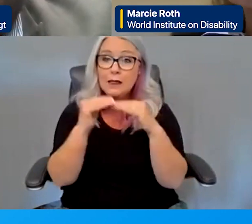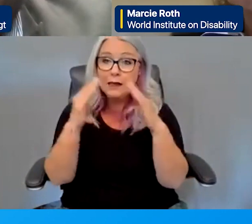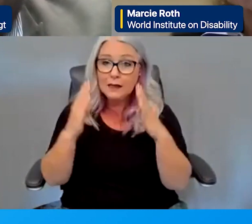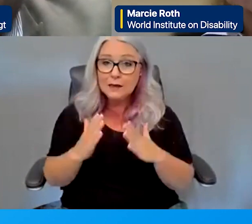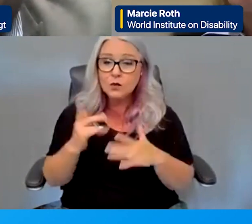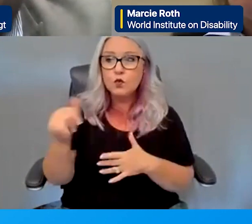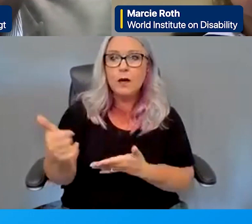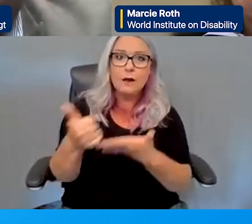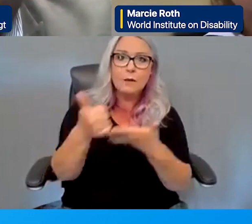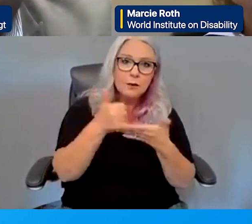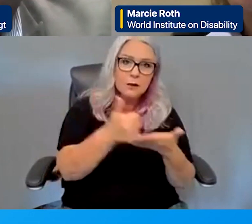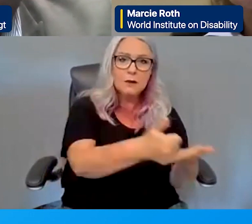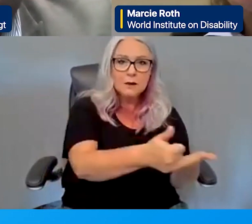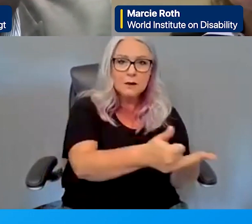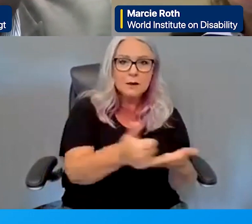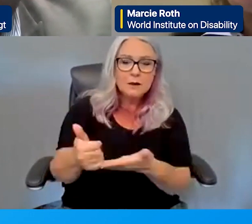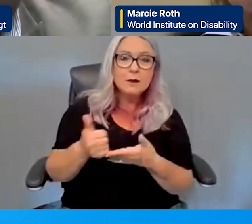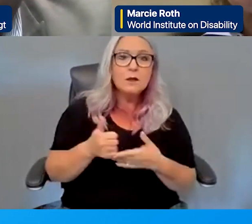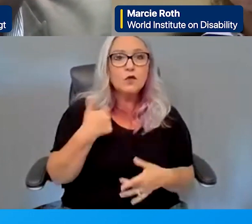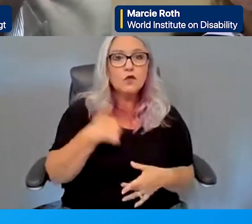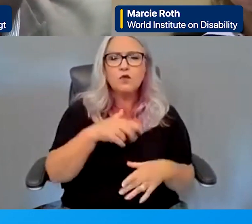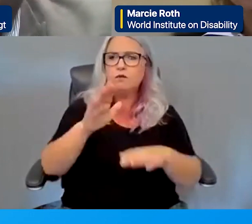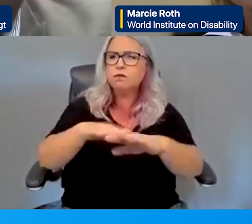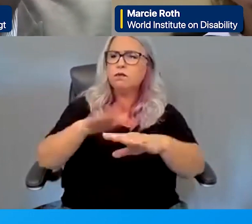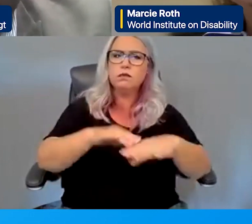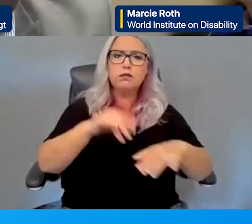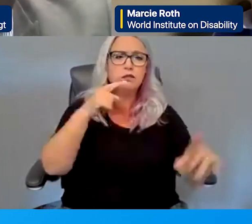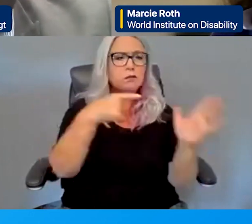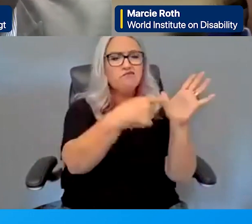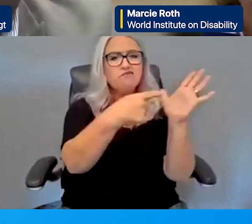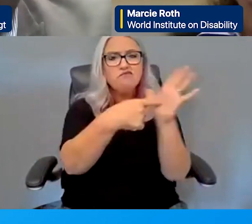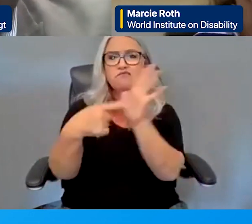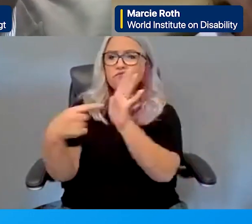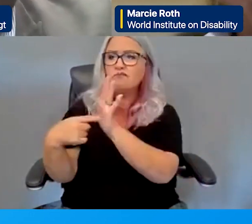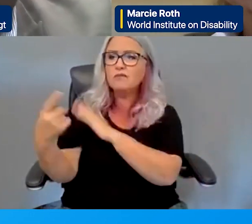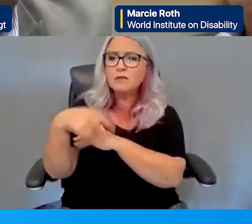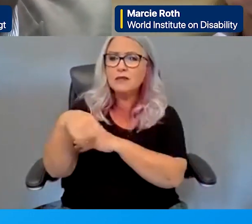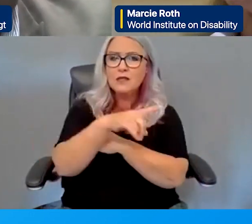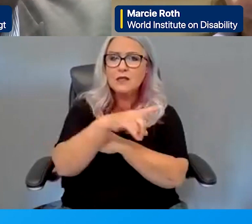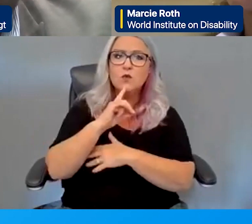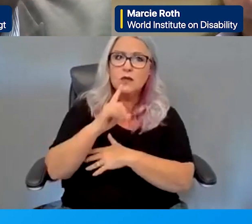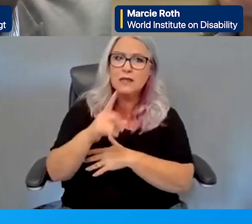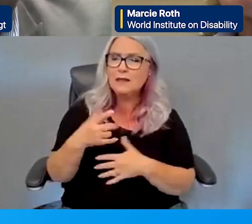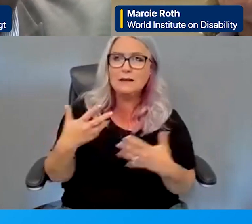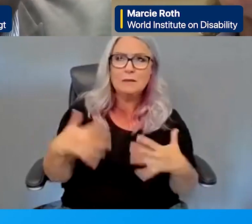to call out those really